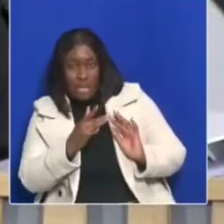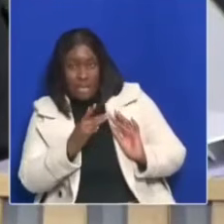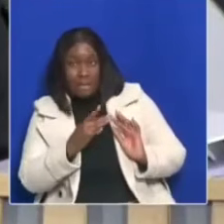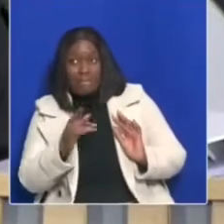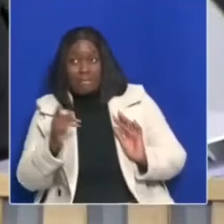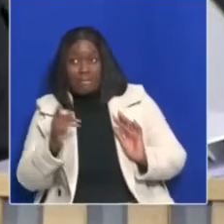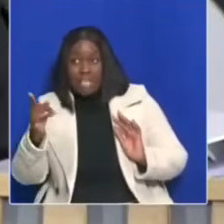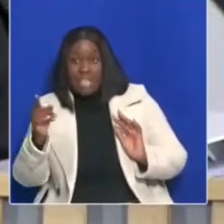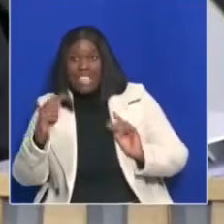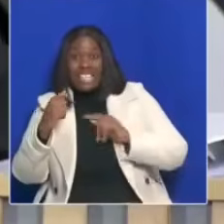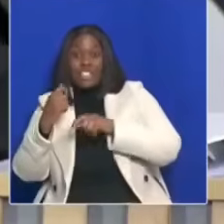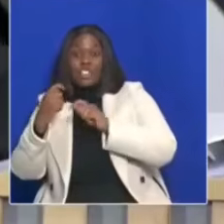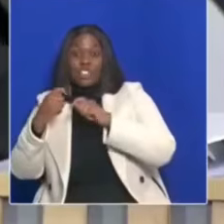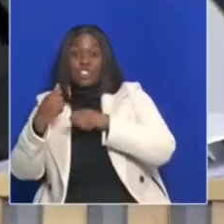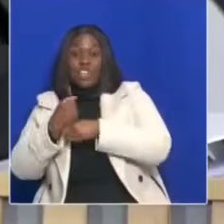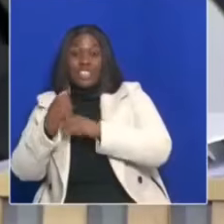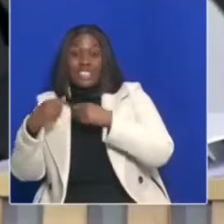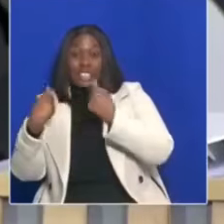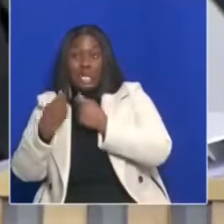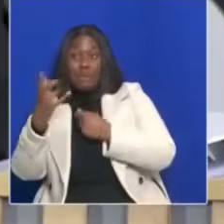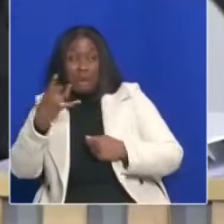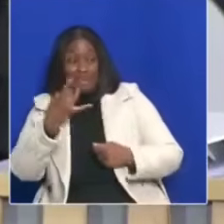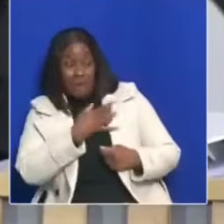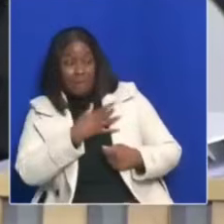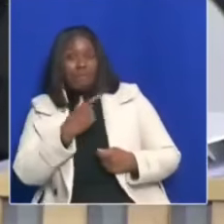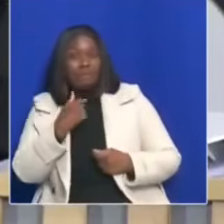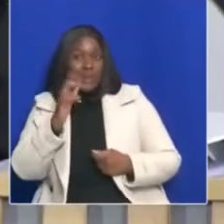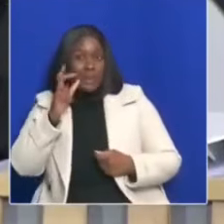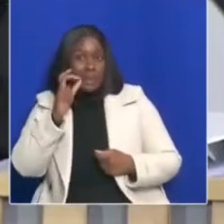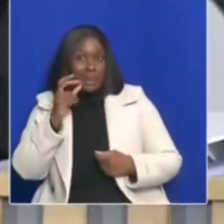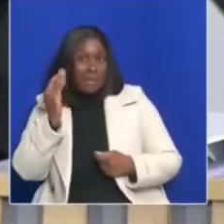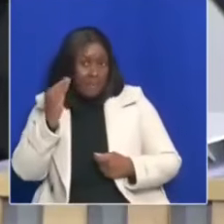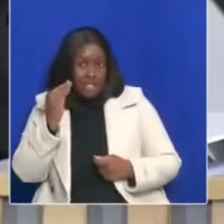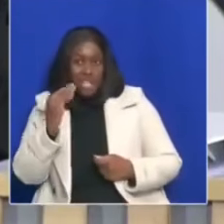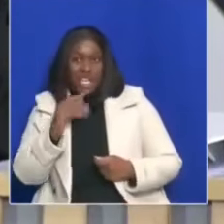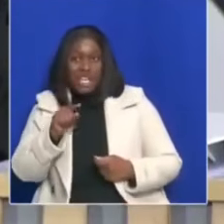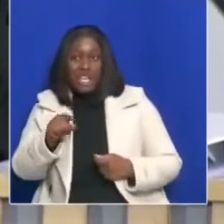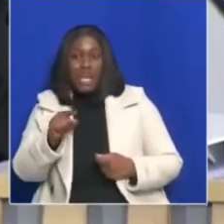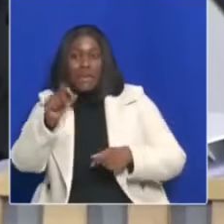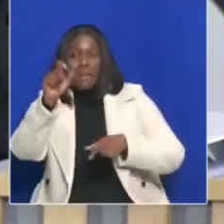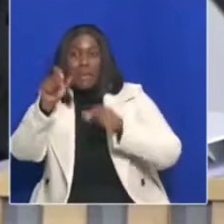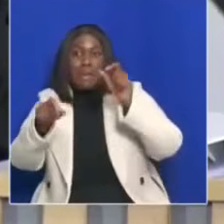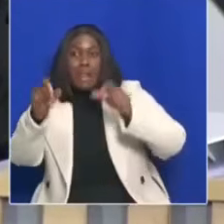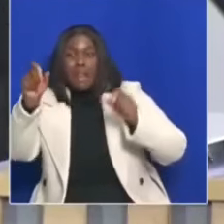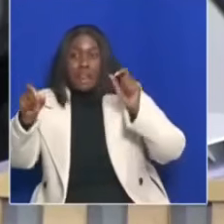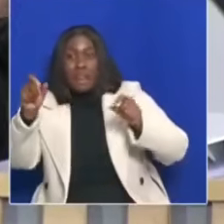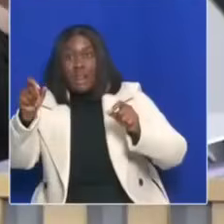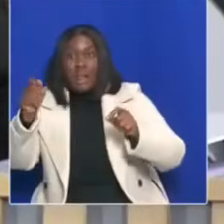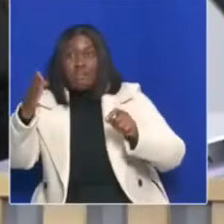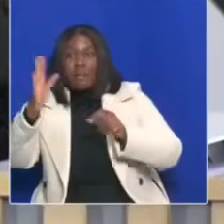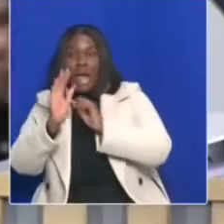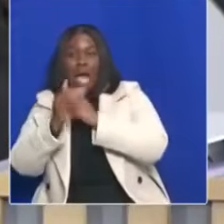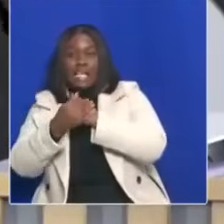that there are cash in transit suspects that's hiding at a particular place for the investigating